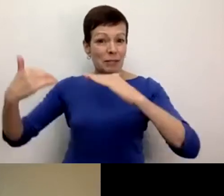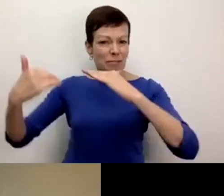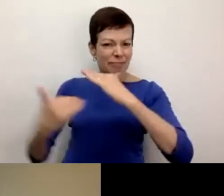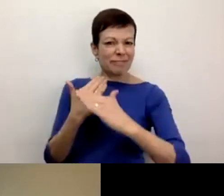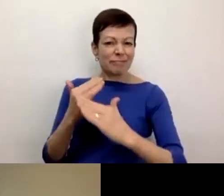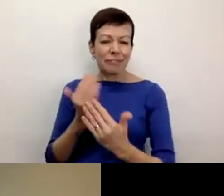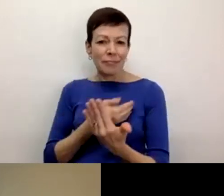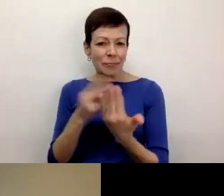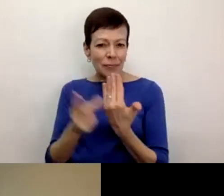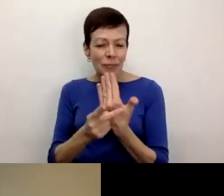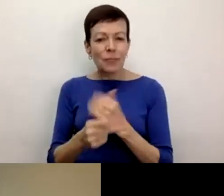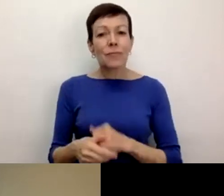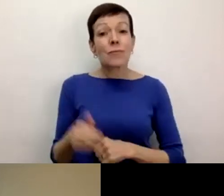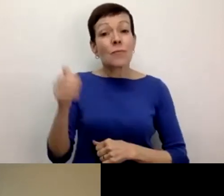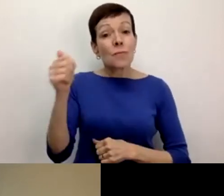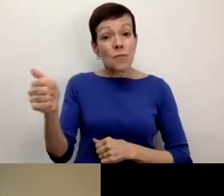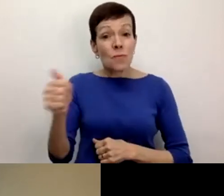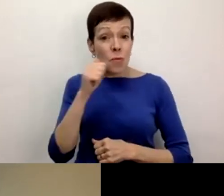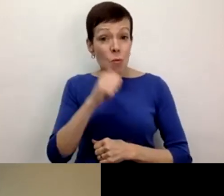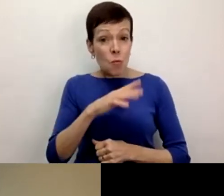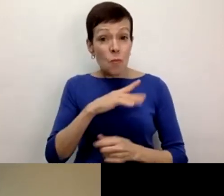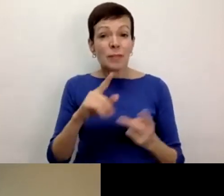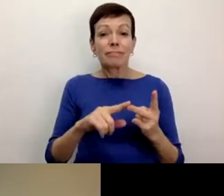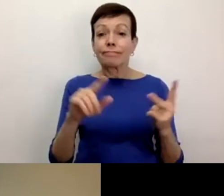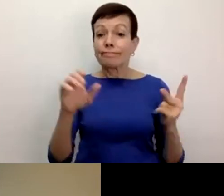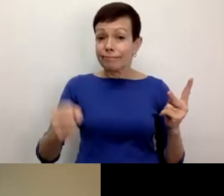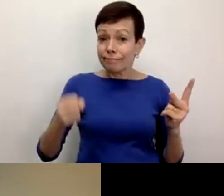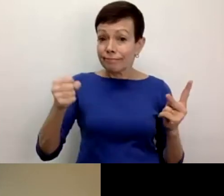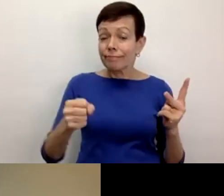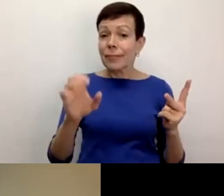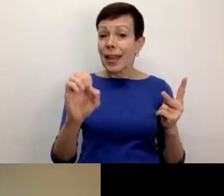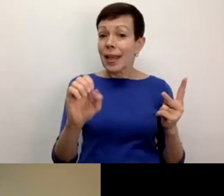And she's an Elder who lives on reserve.